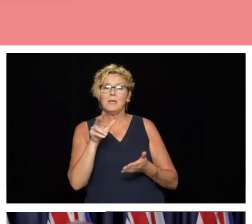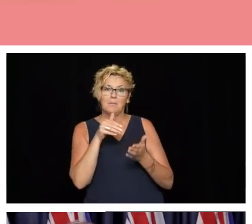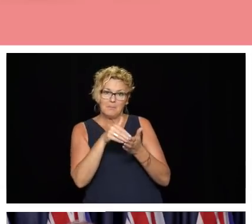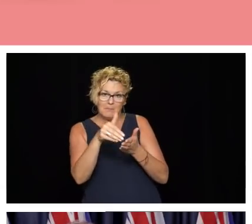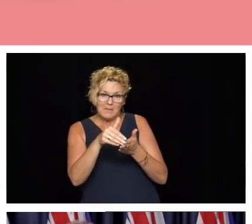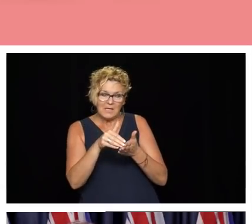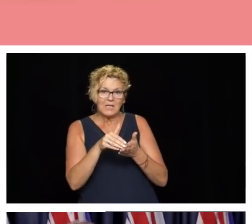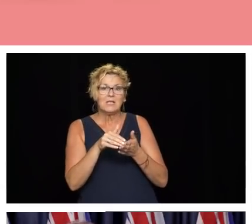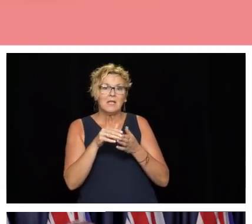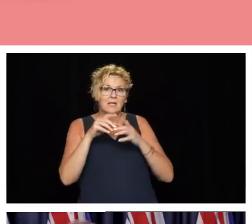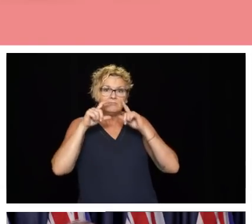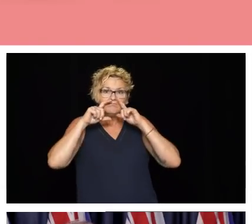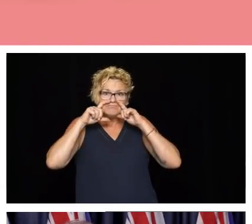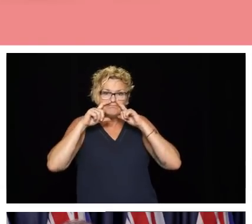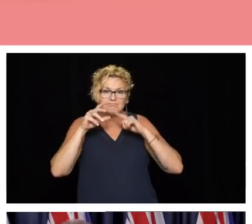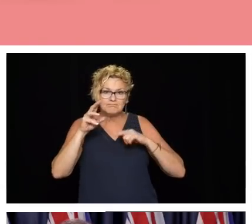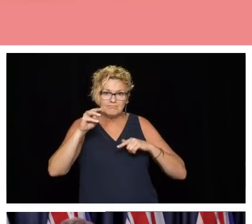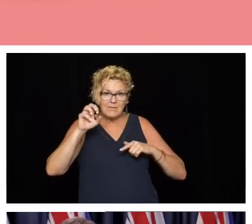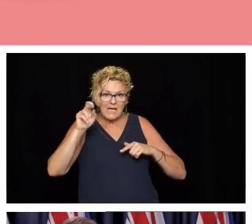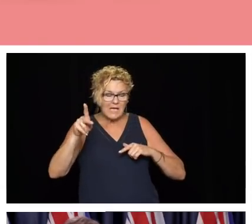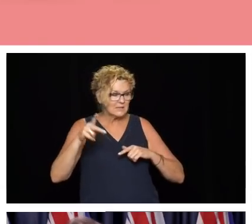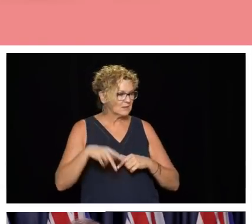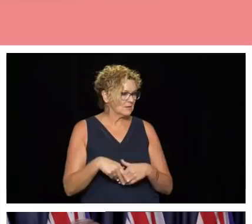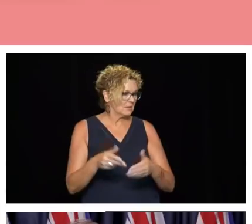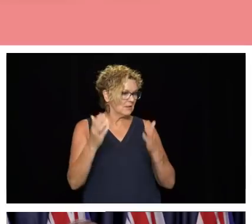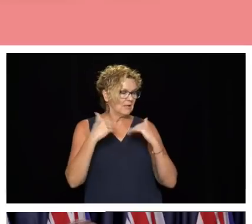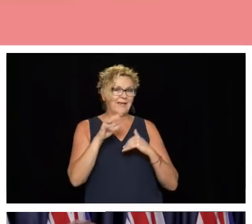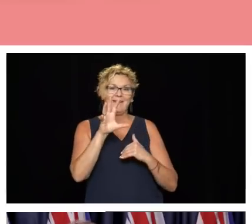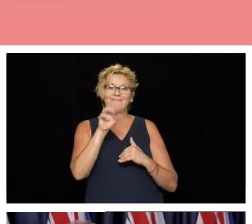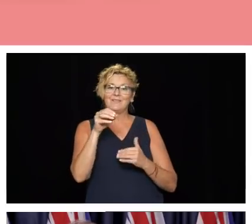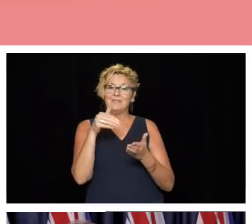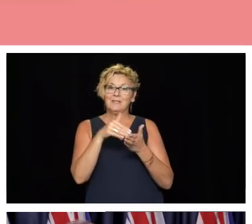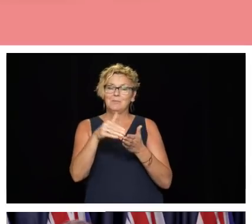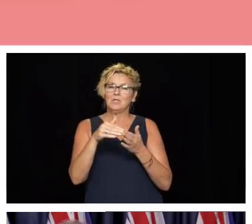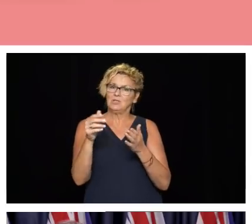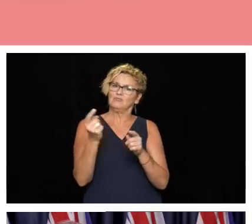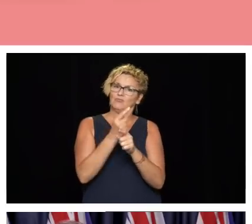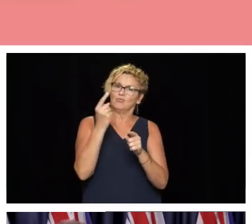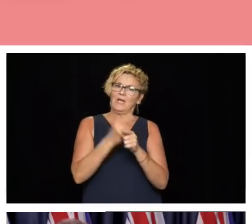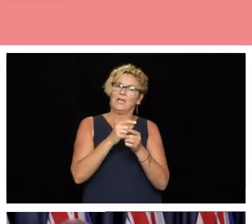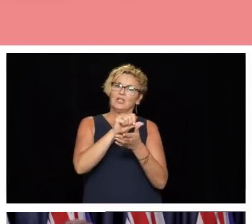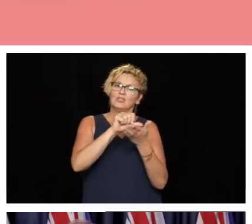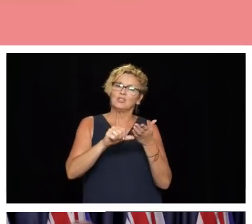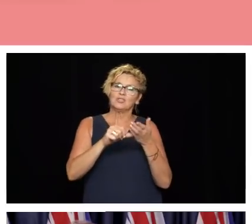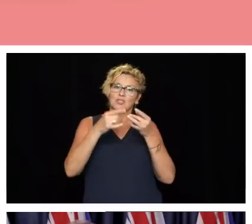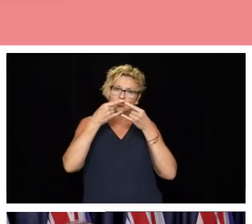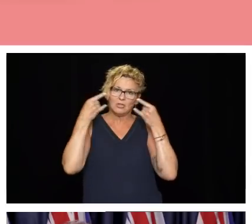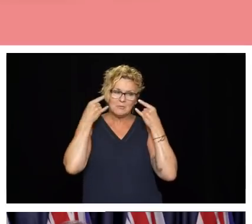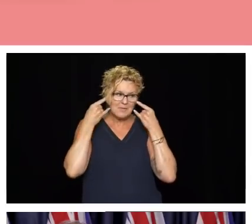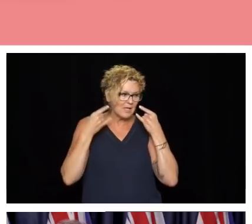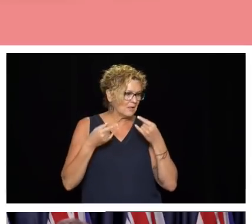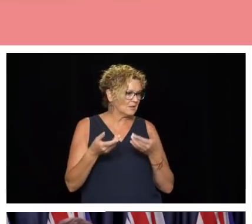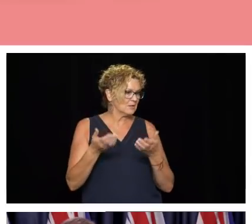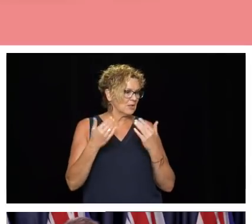equipment and yesterday you see some of the numbers of what we have brought to British Columbia since March over 6,300,095 recruitment and 95 Mass.